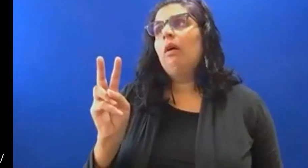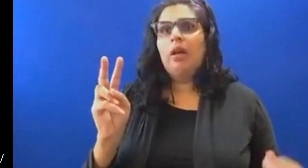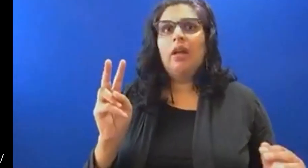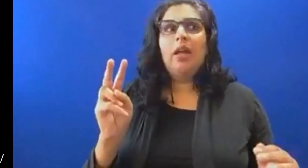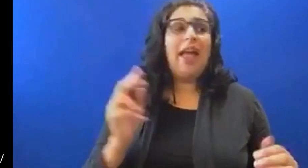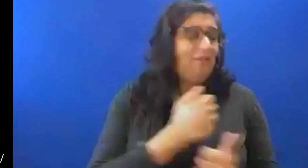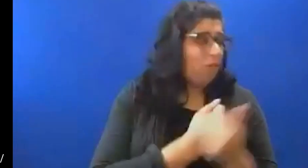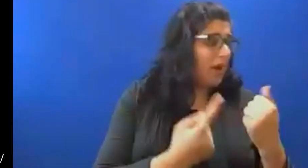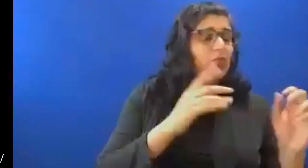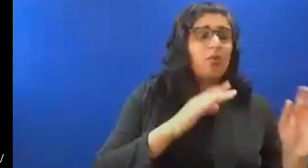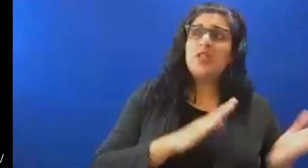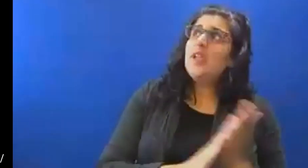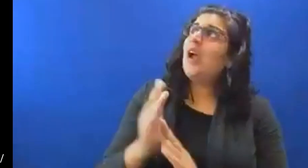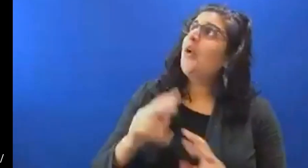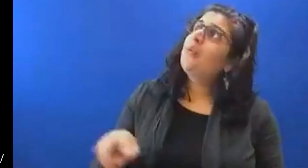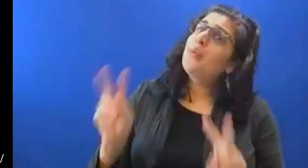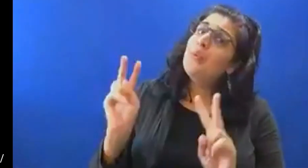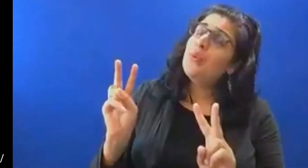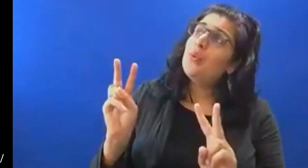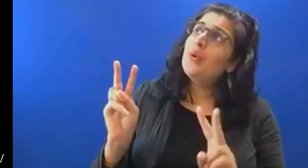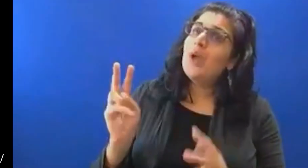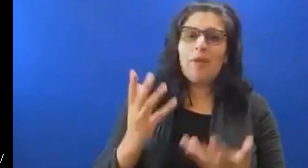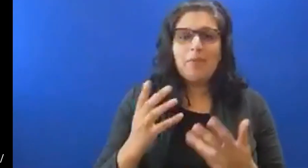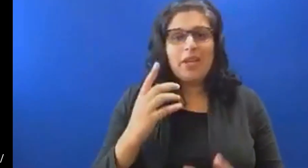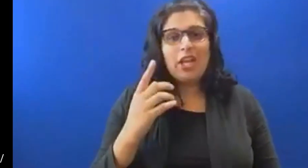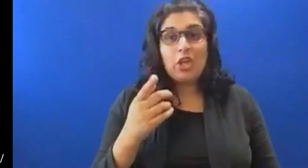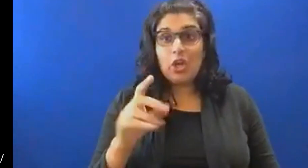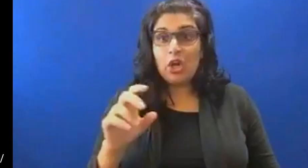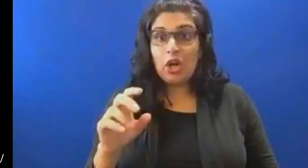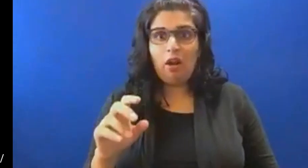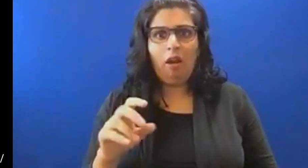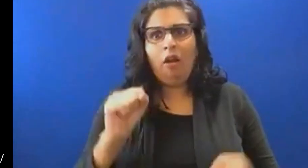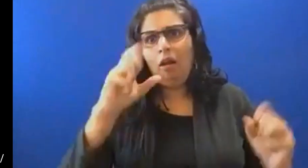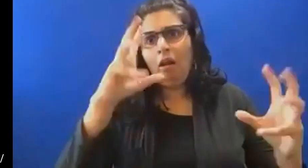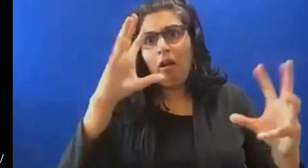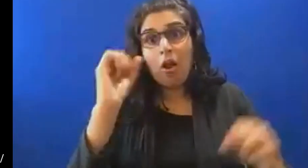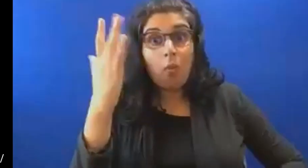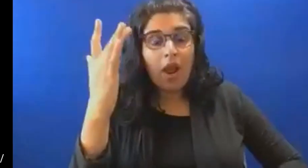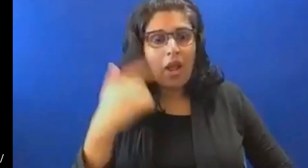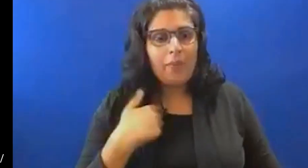And maybe you're just superhuman because you got out of bed in the morning. Or maybe you're superhuman because you climbed Mount Everest.